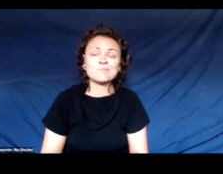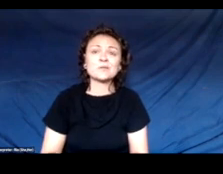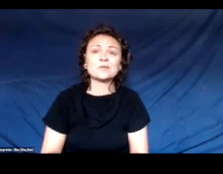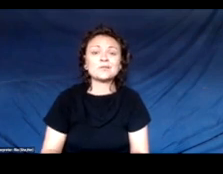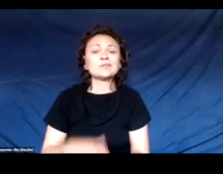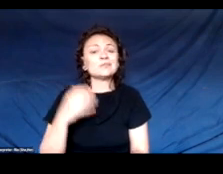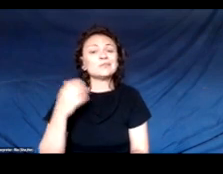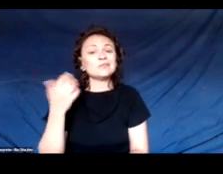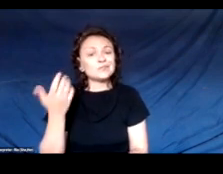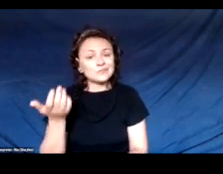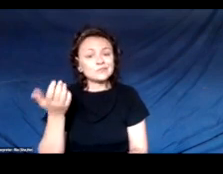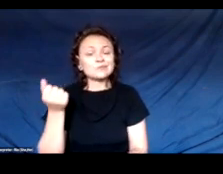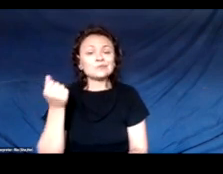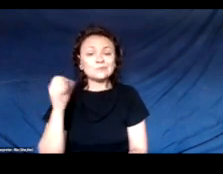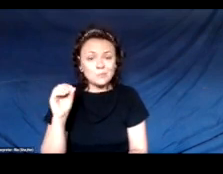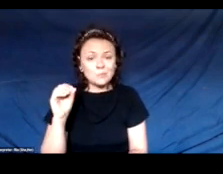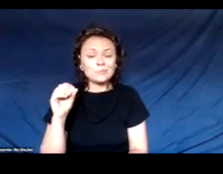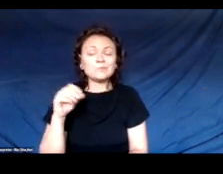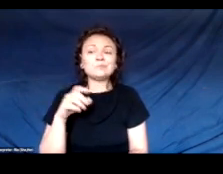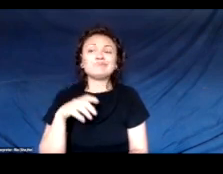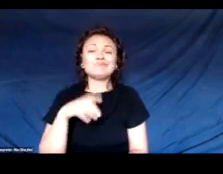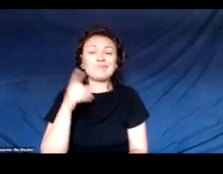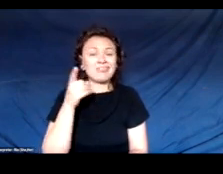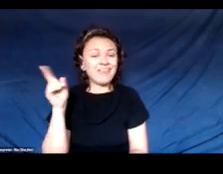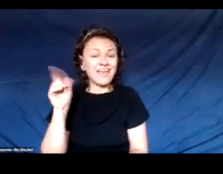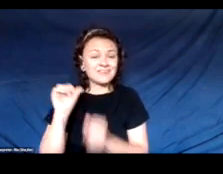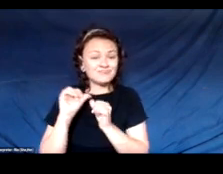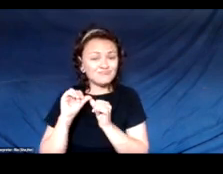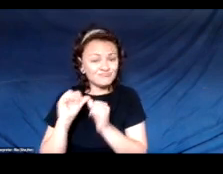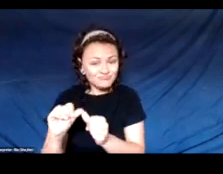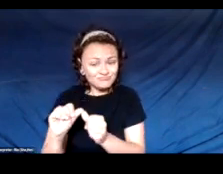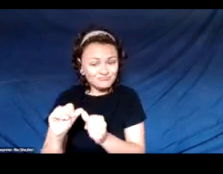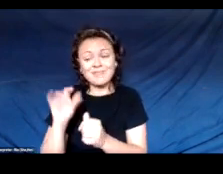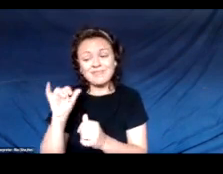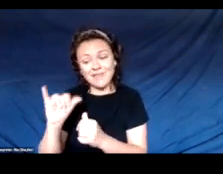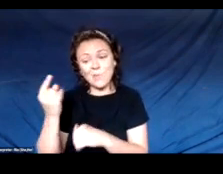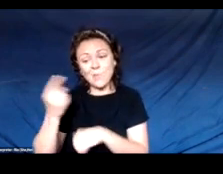stayed through the one day that he lived. well.